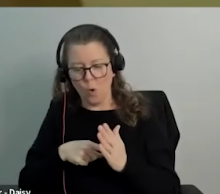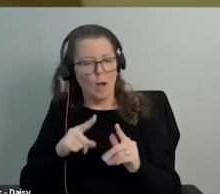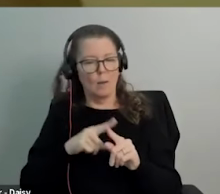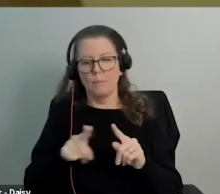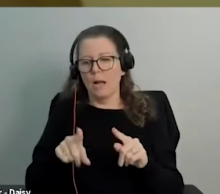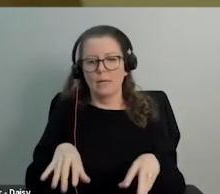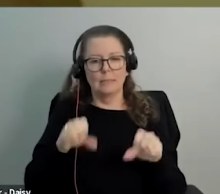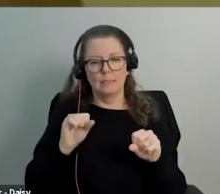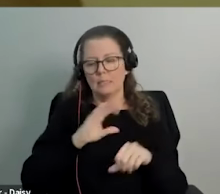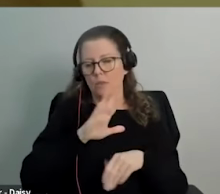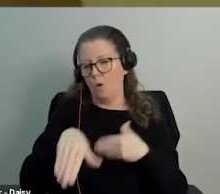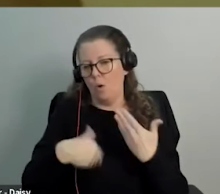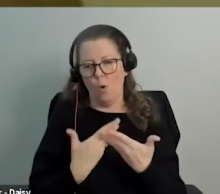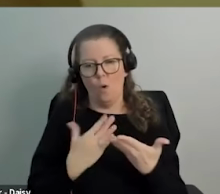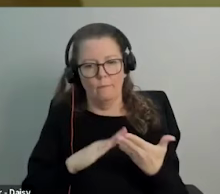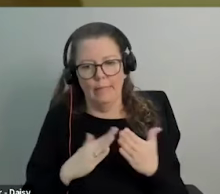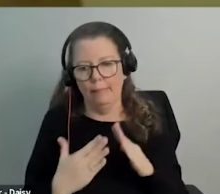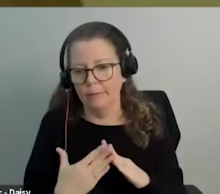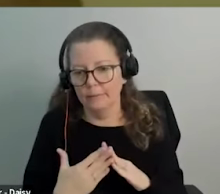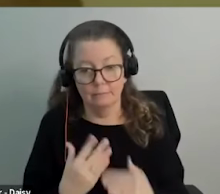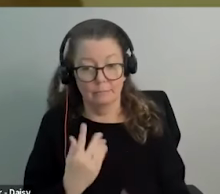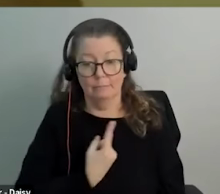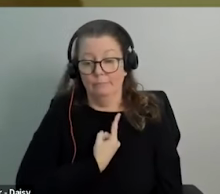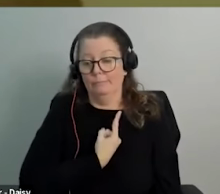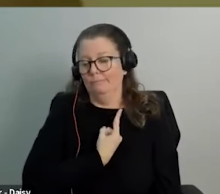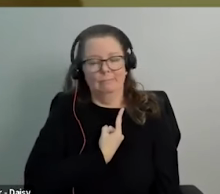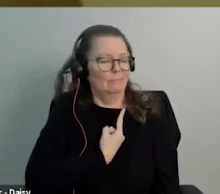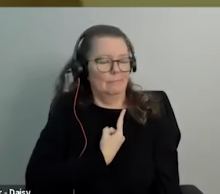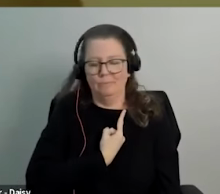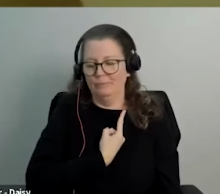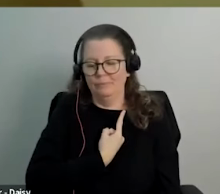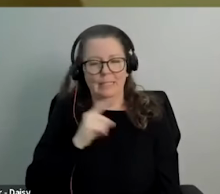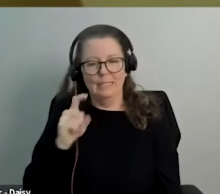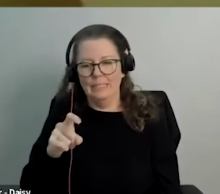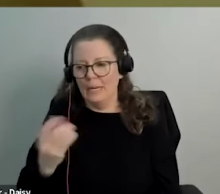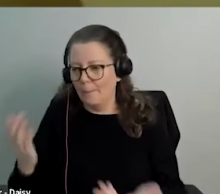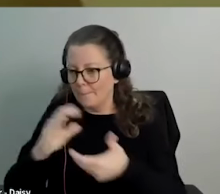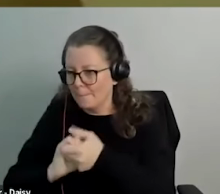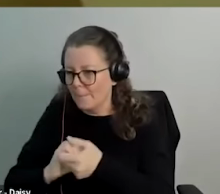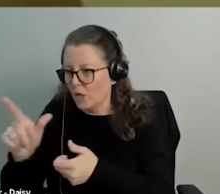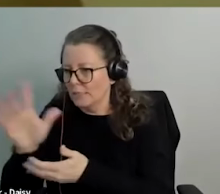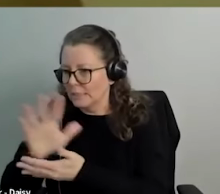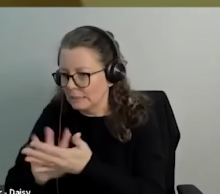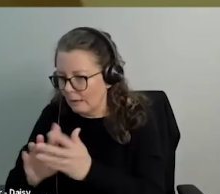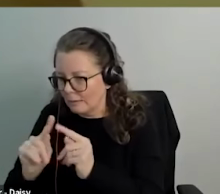I can't do accessibility by myself. I need my partners in a design team, I need a developer, I need somebody in legal,